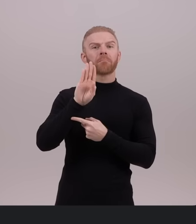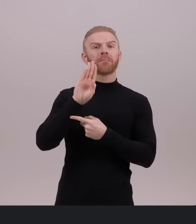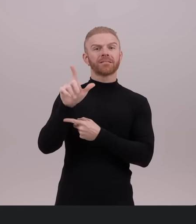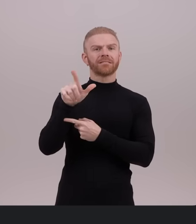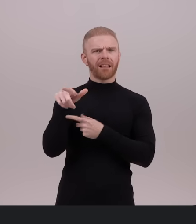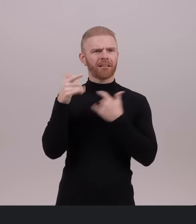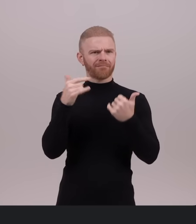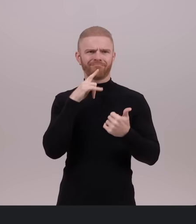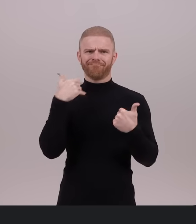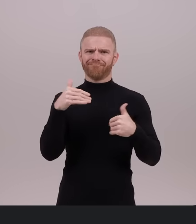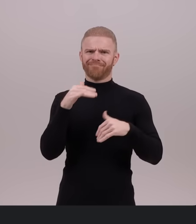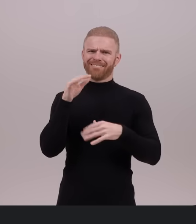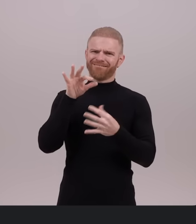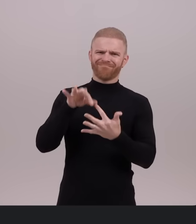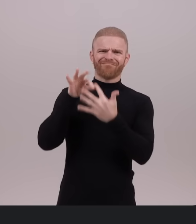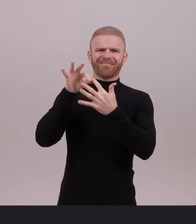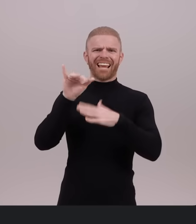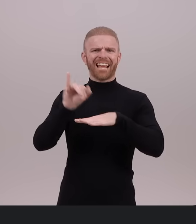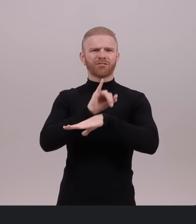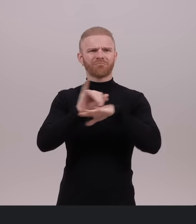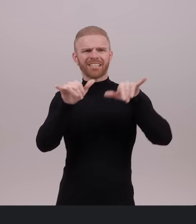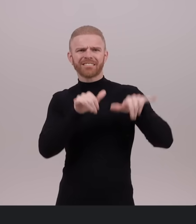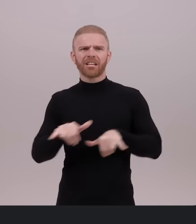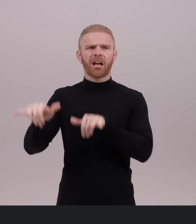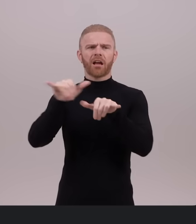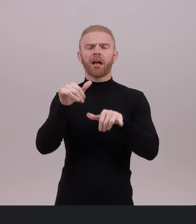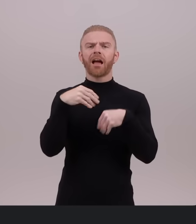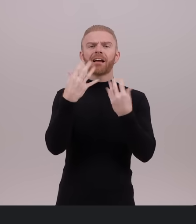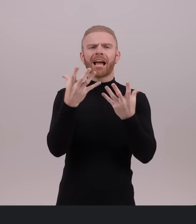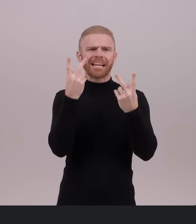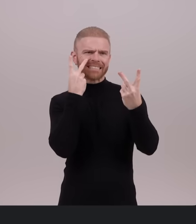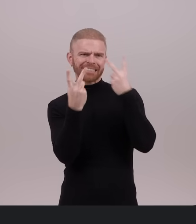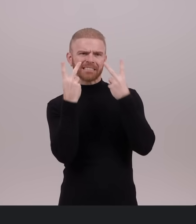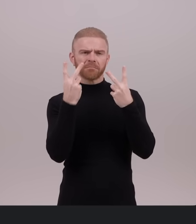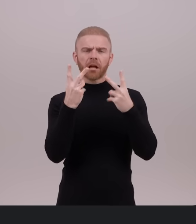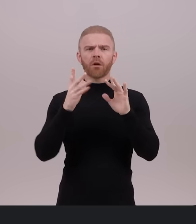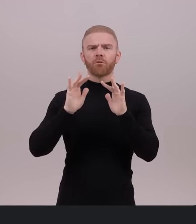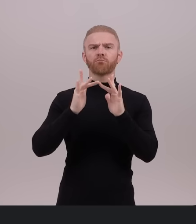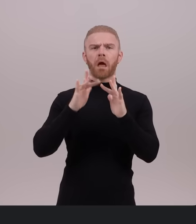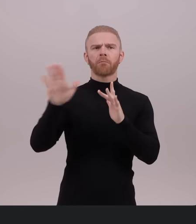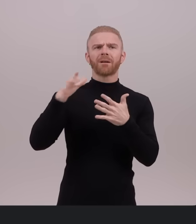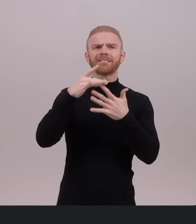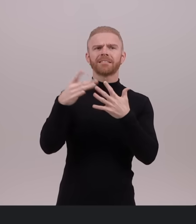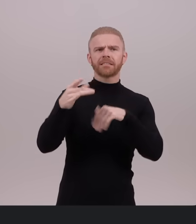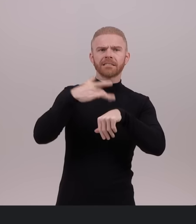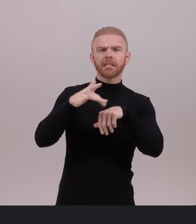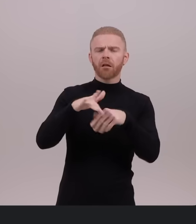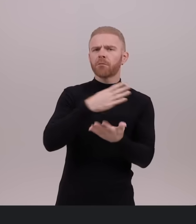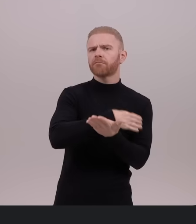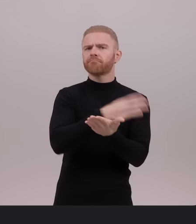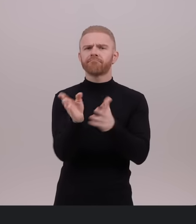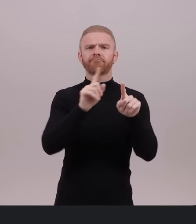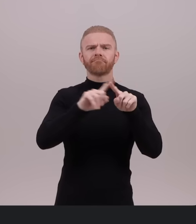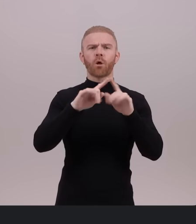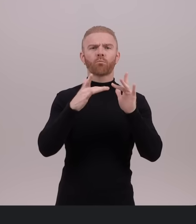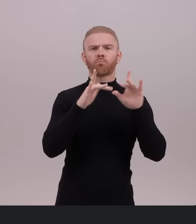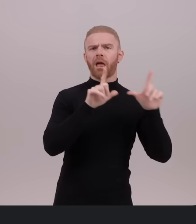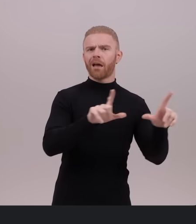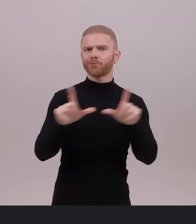that gives you visibility into web feature availability across the major browsers. Now for that second problem, there really